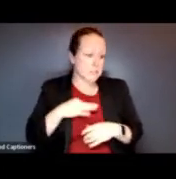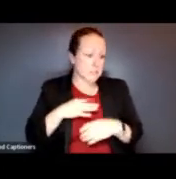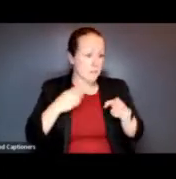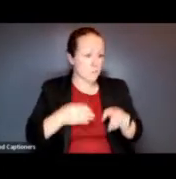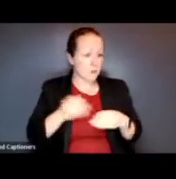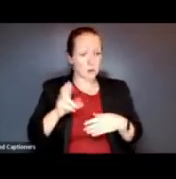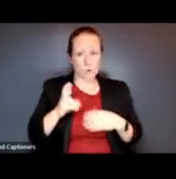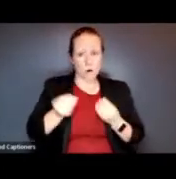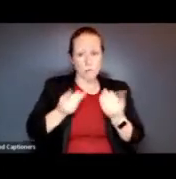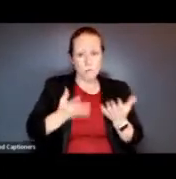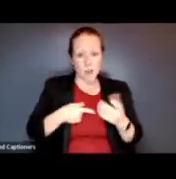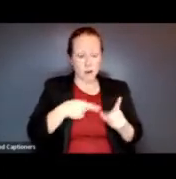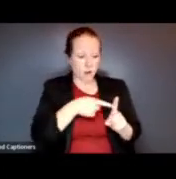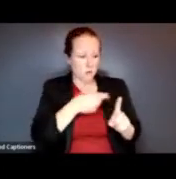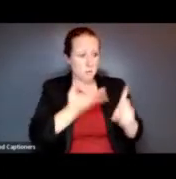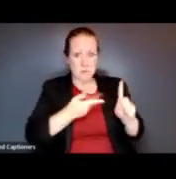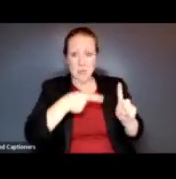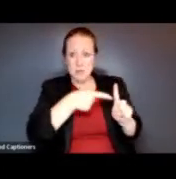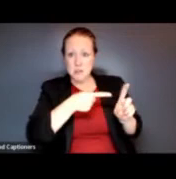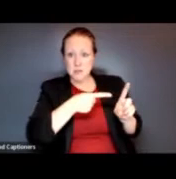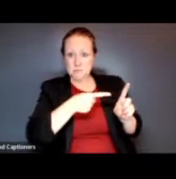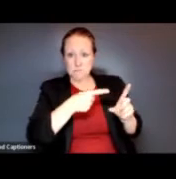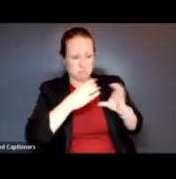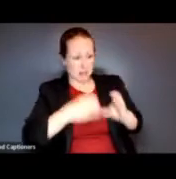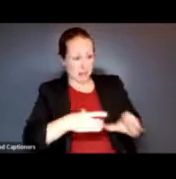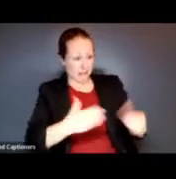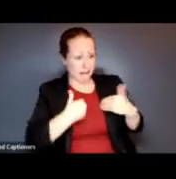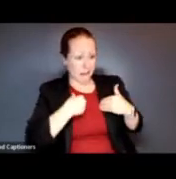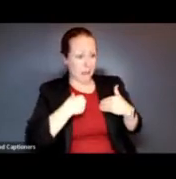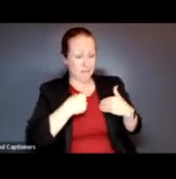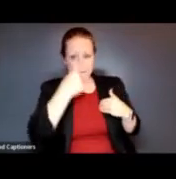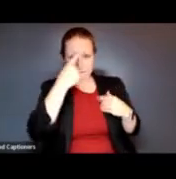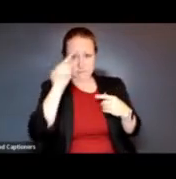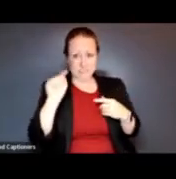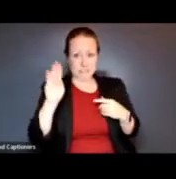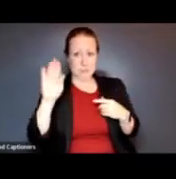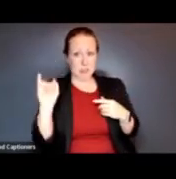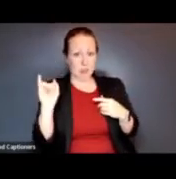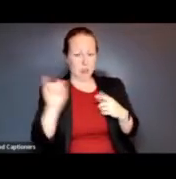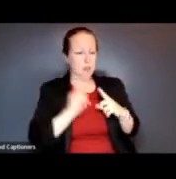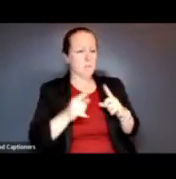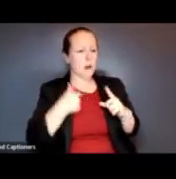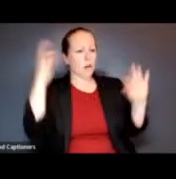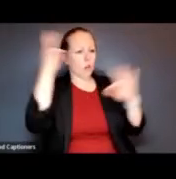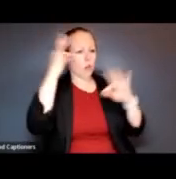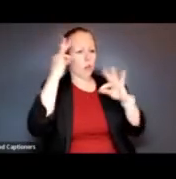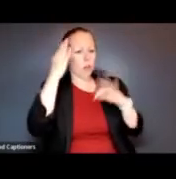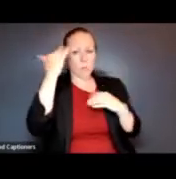with someone who has a traumatic brain injury, and they're not aware of it, because it's not been diagnosed or it's been misdiagnosed as something else.